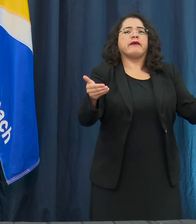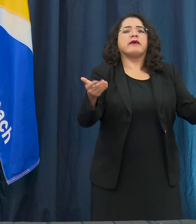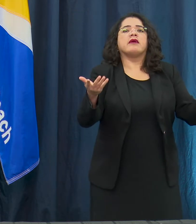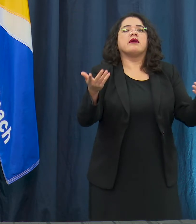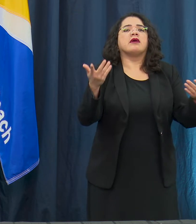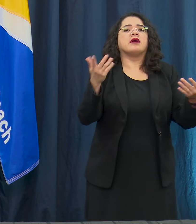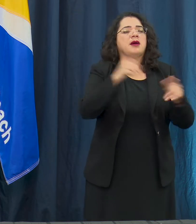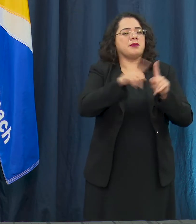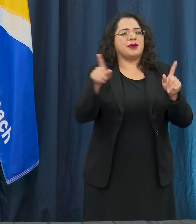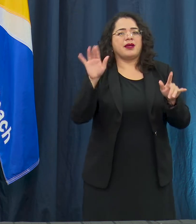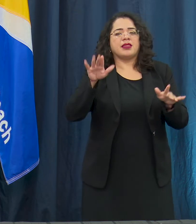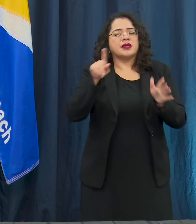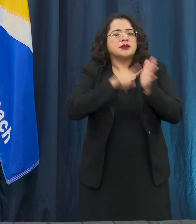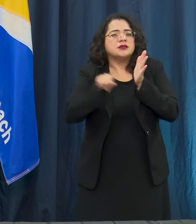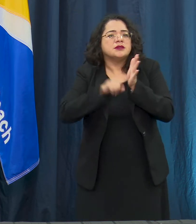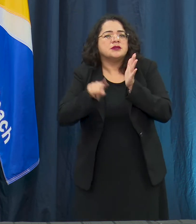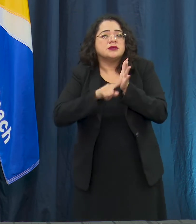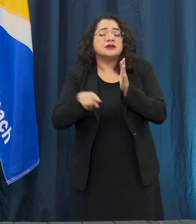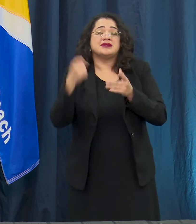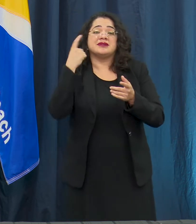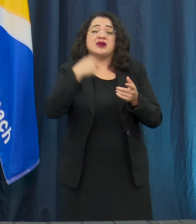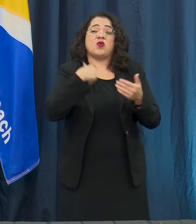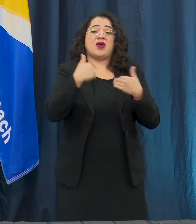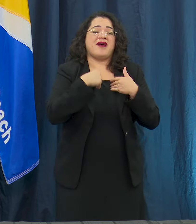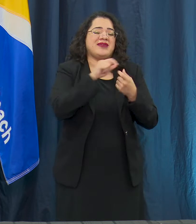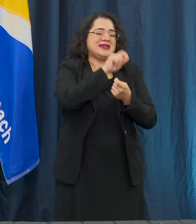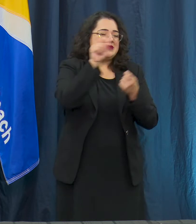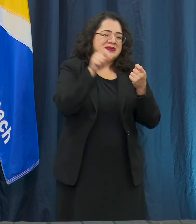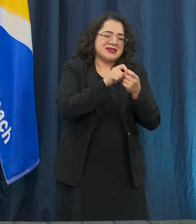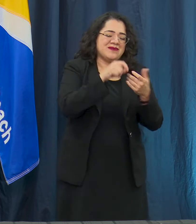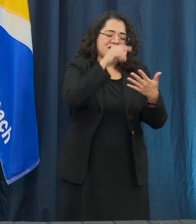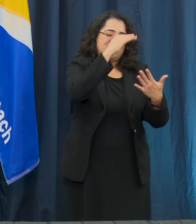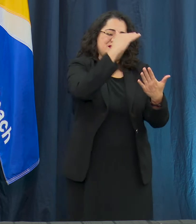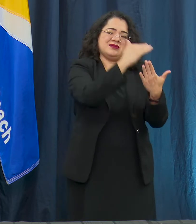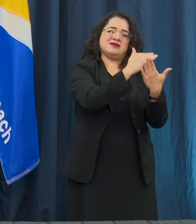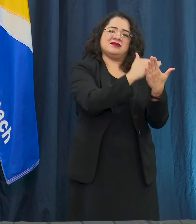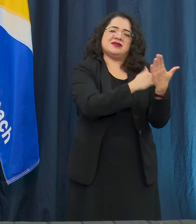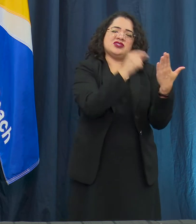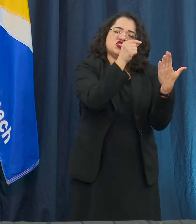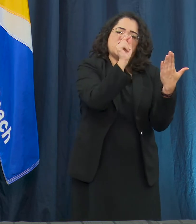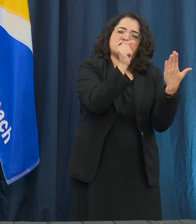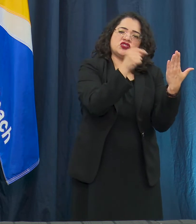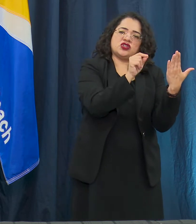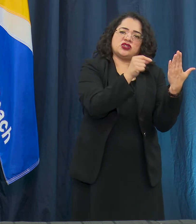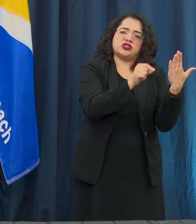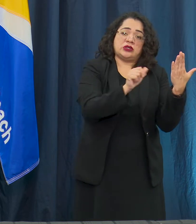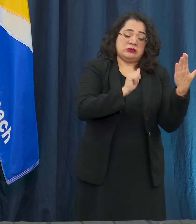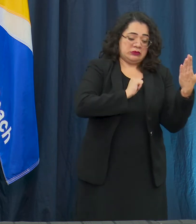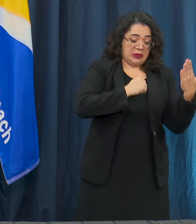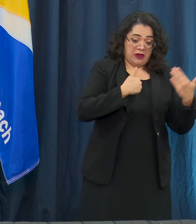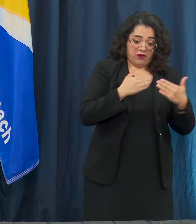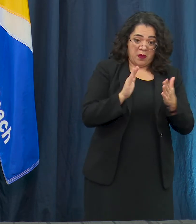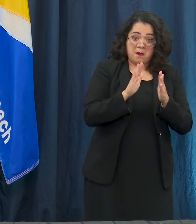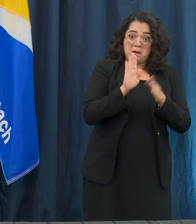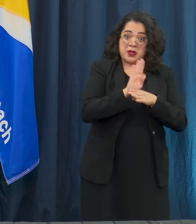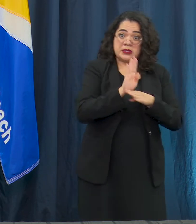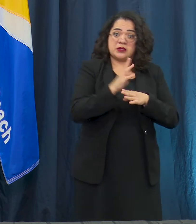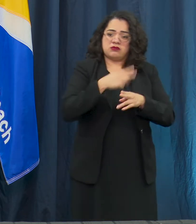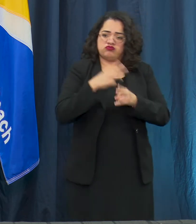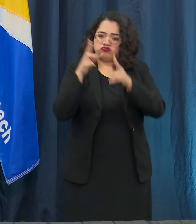orders. We have a very specific kind of checklist that folks can follow and we're working with all of our business associations